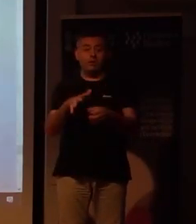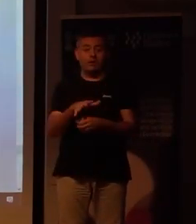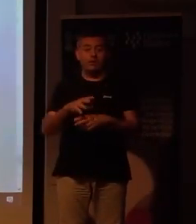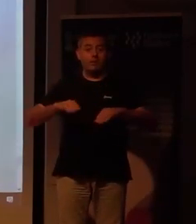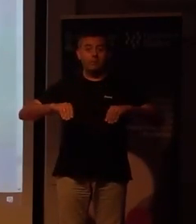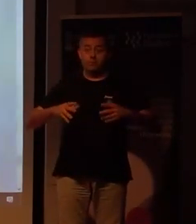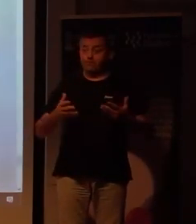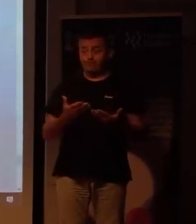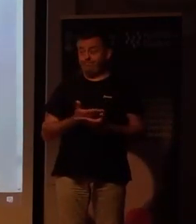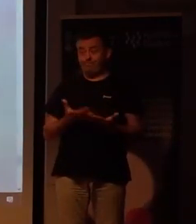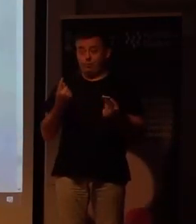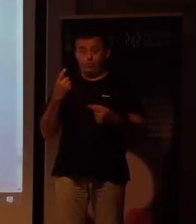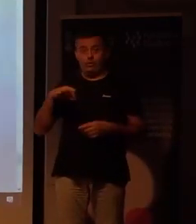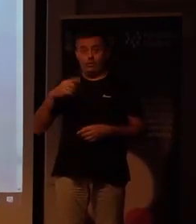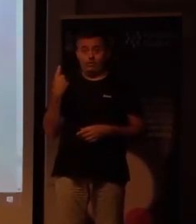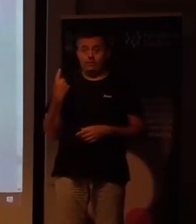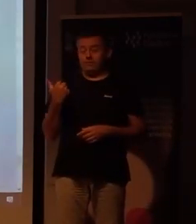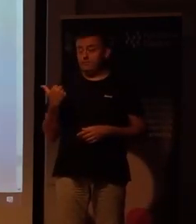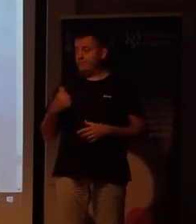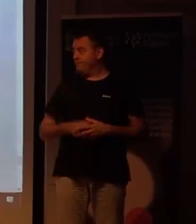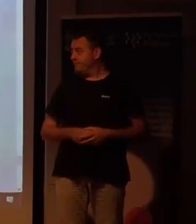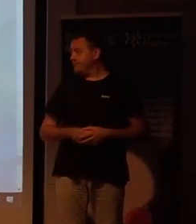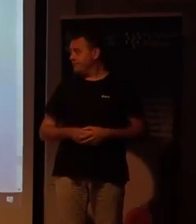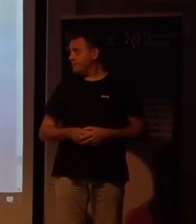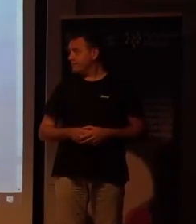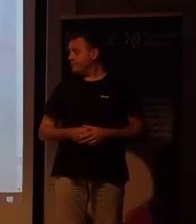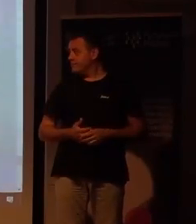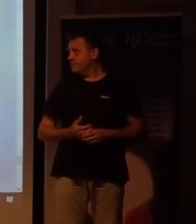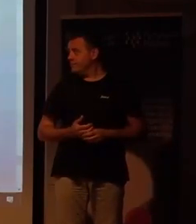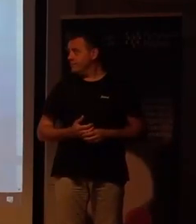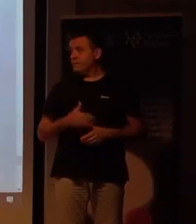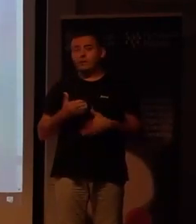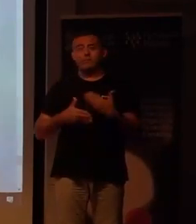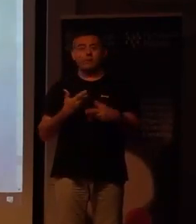To finish, I know that this,